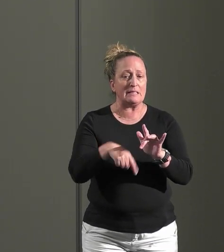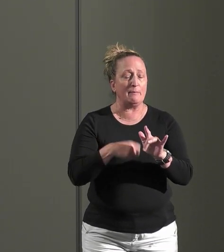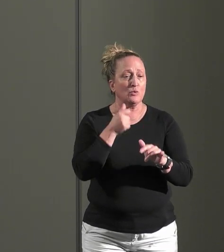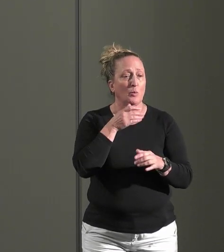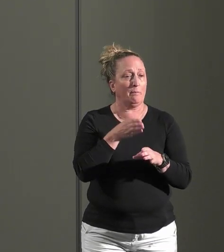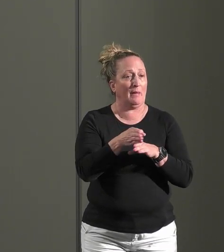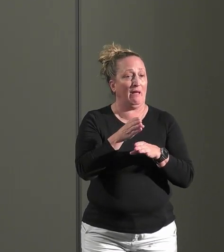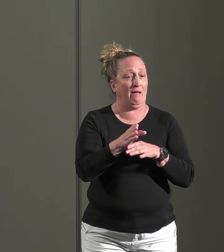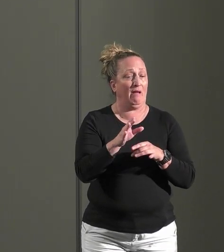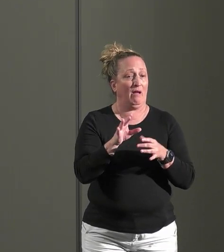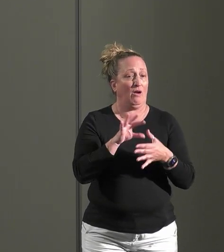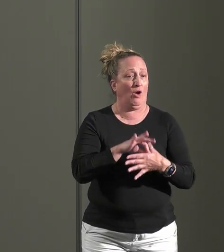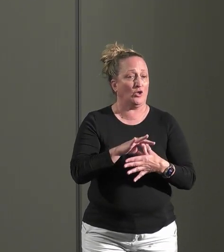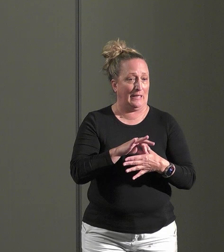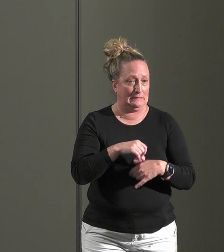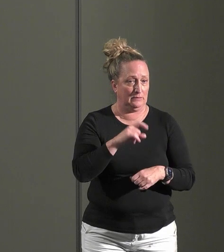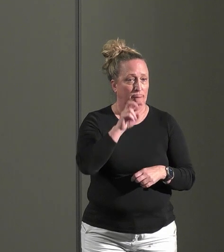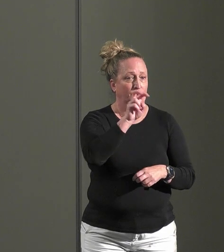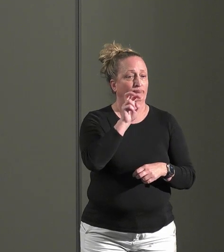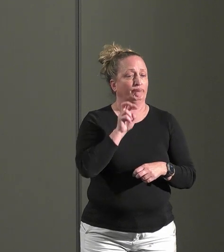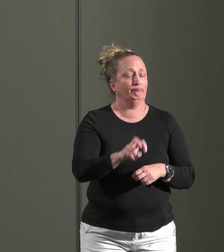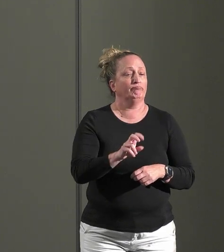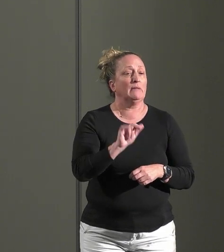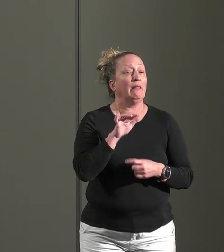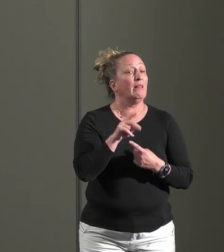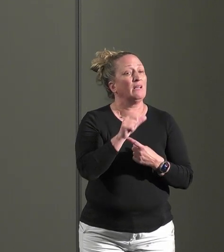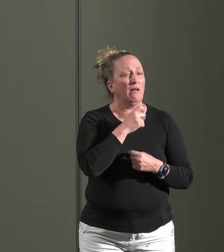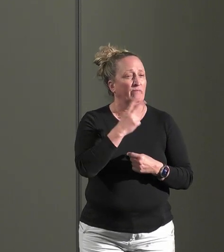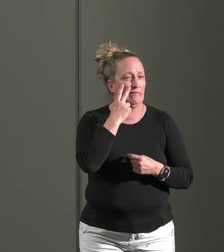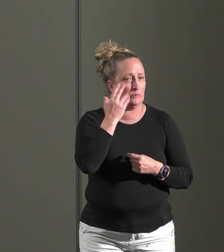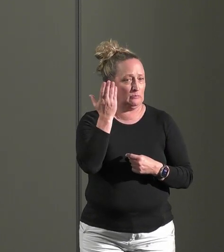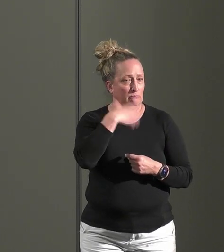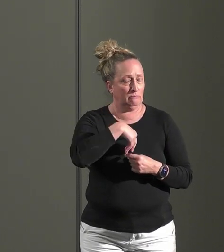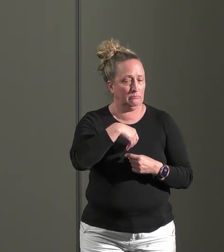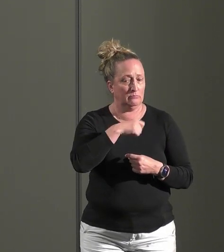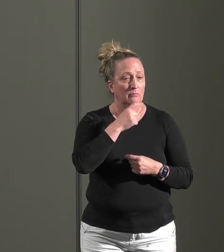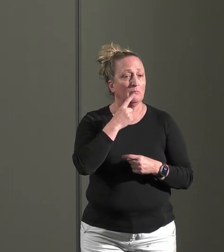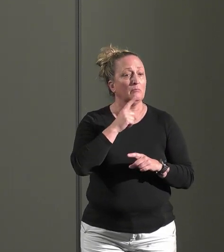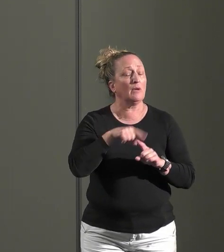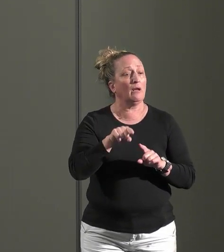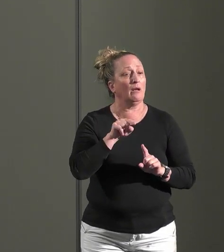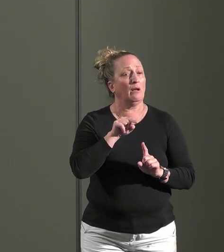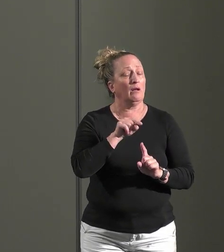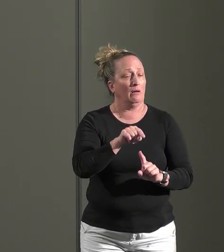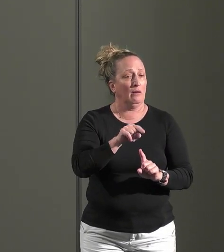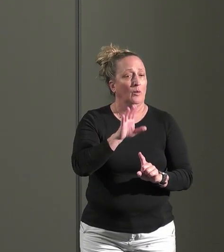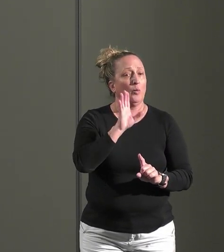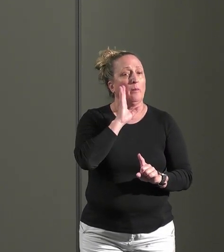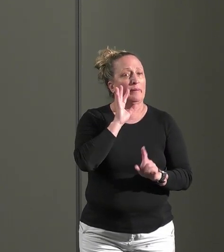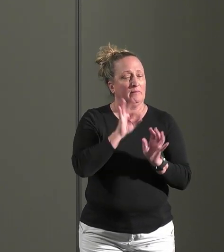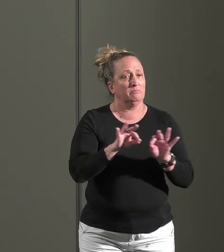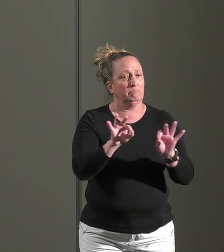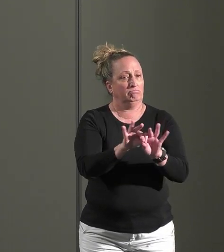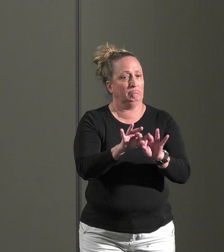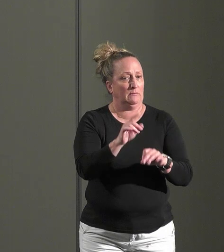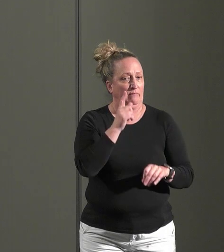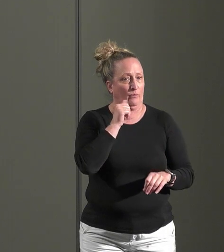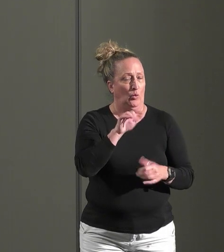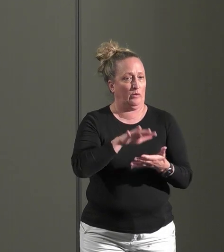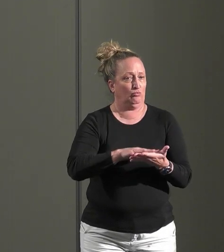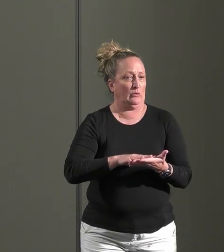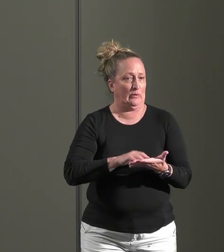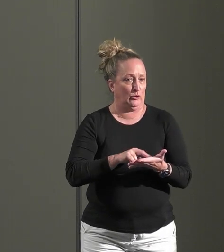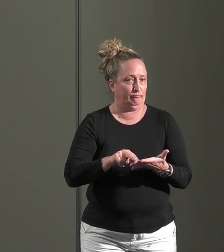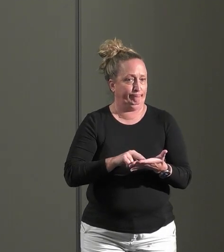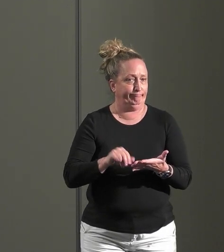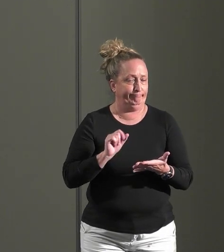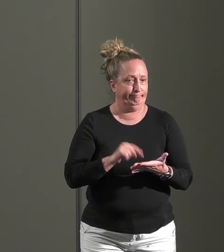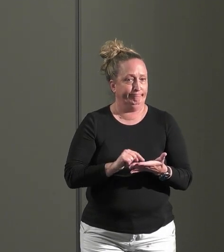That is length that is not presented. Will be relevant for the screen reader.